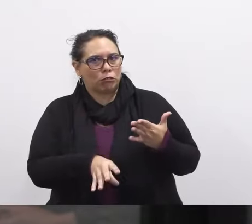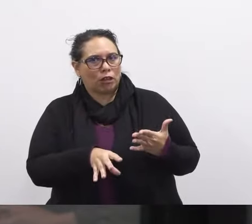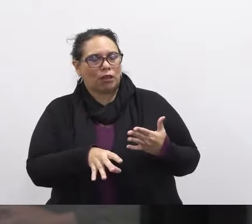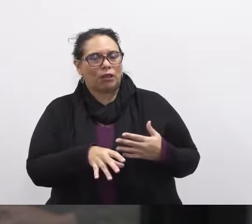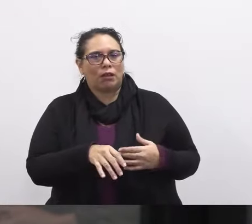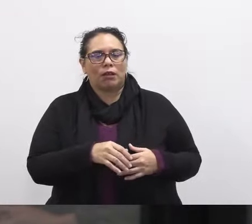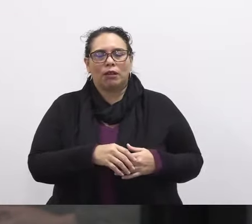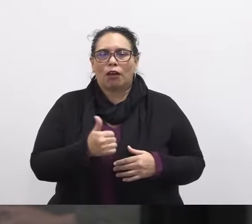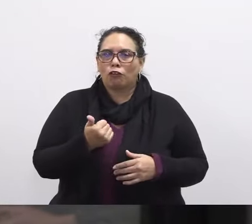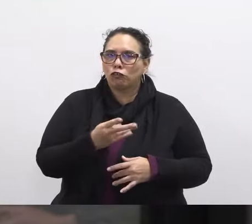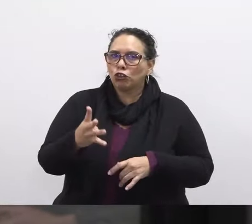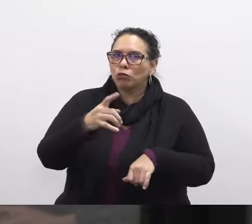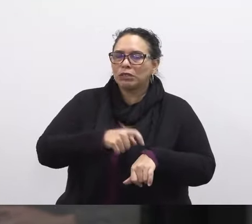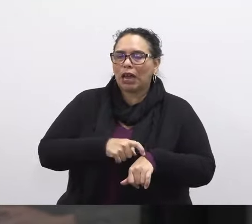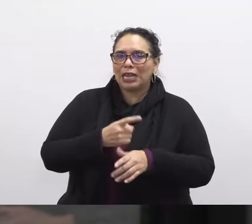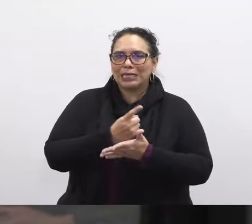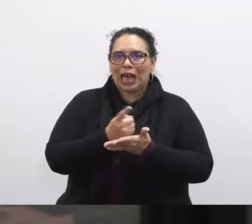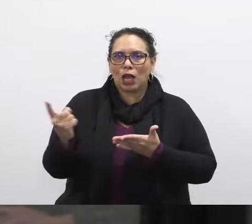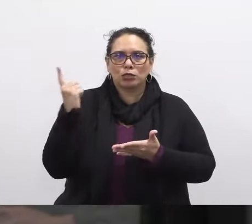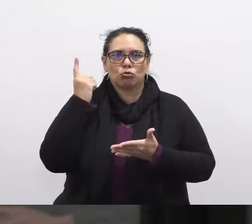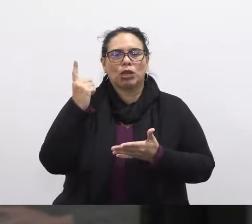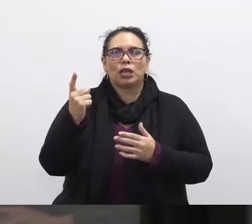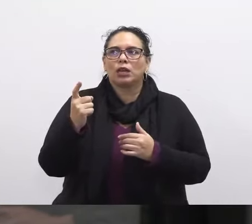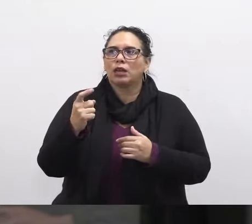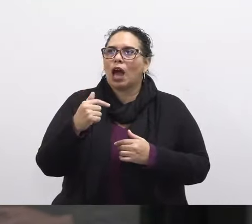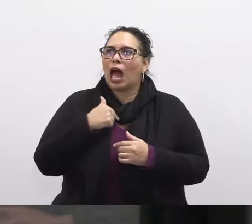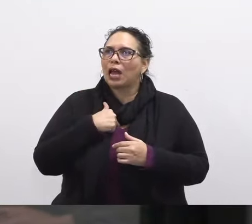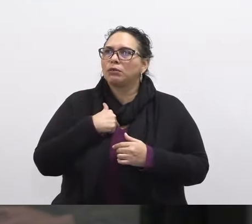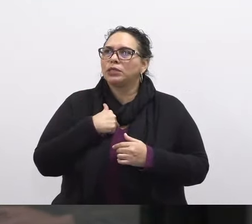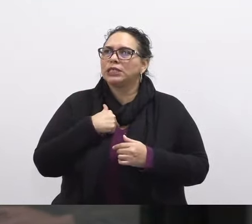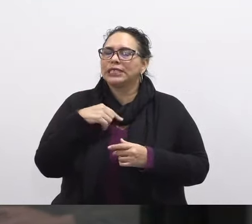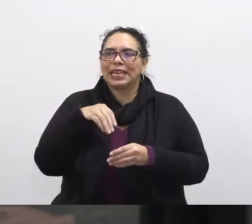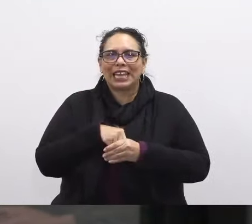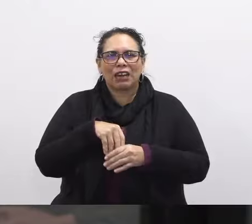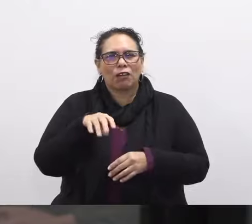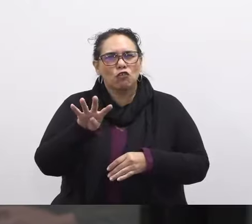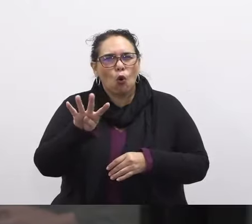A couple times last week, I was in four or five different classes